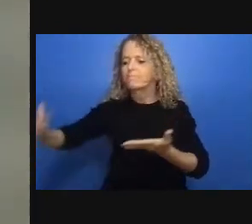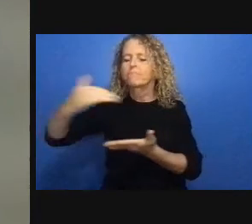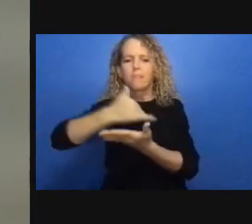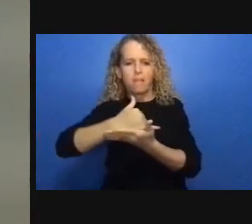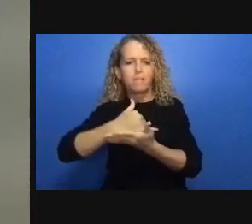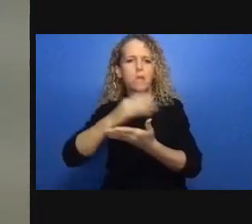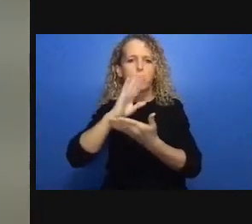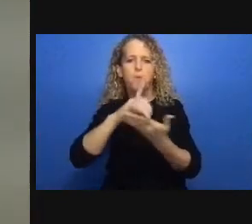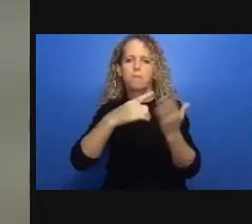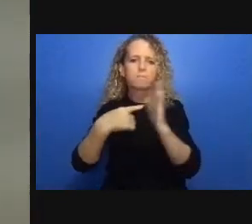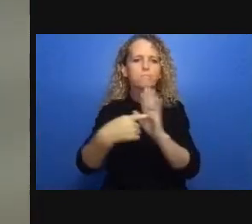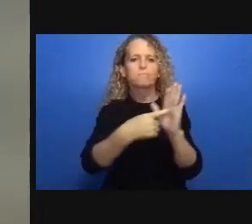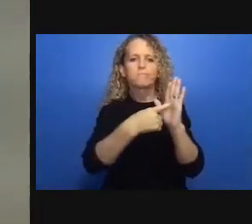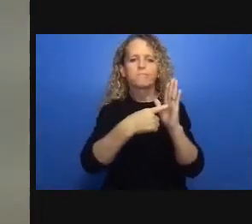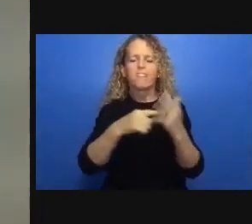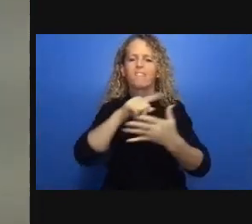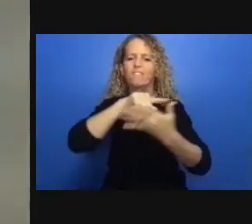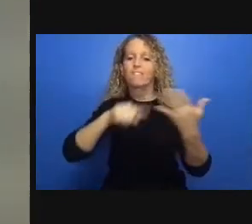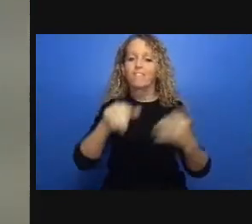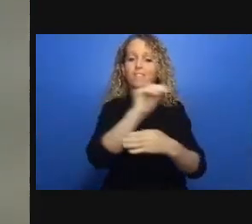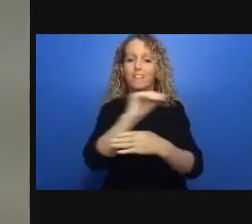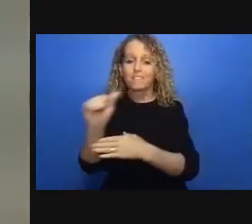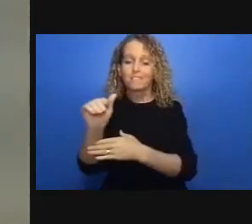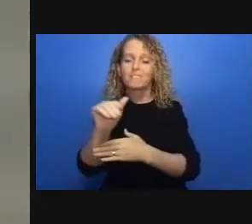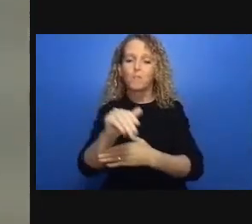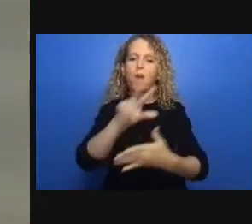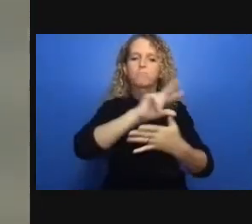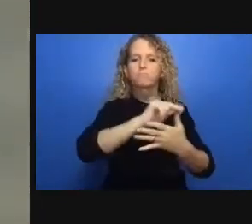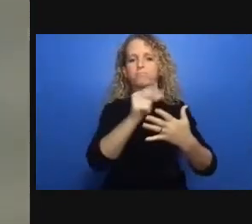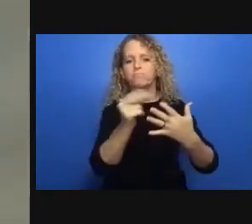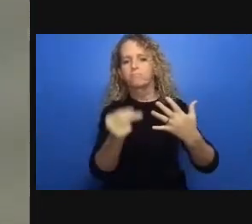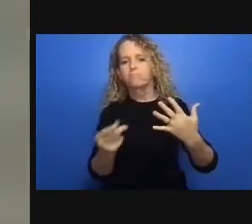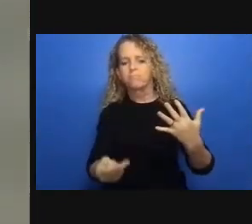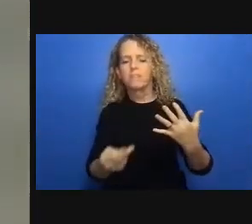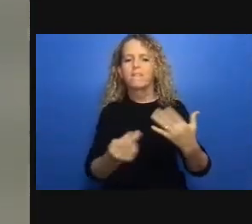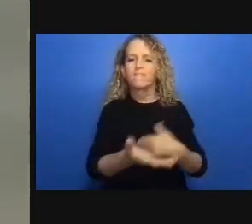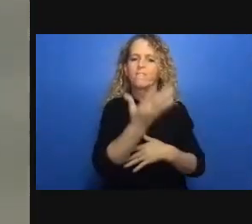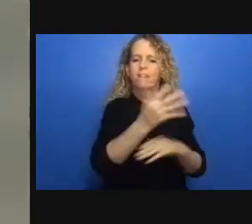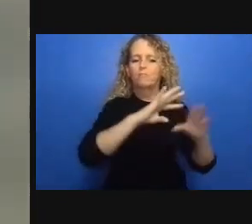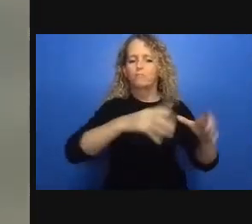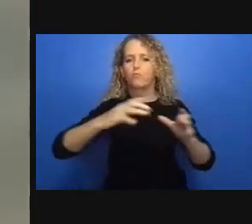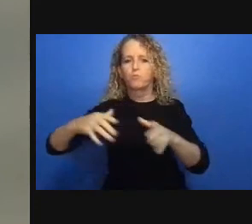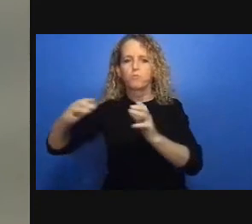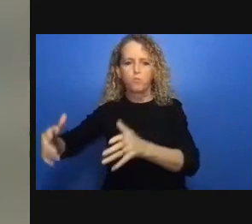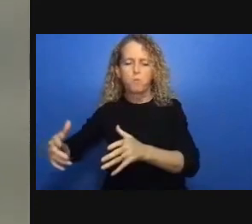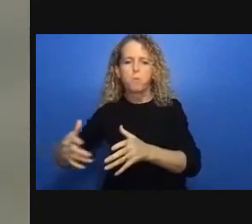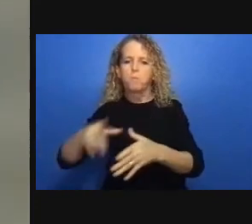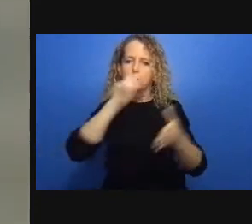to get into a bit of details tonight the other four include the police and incarceration